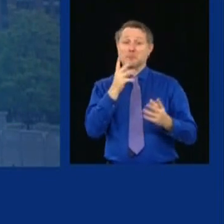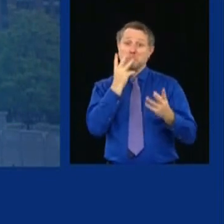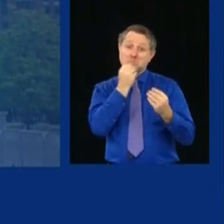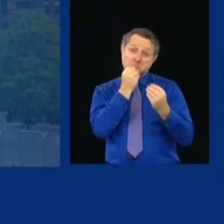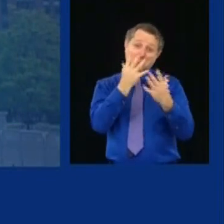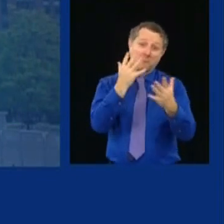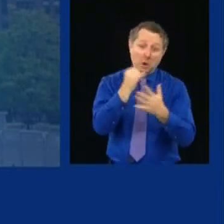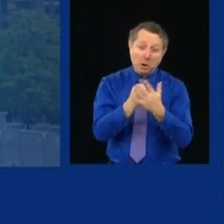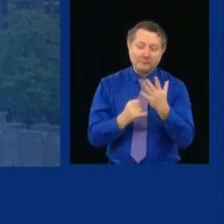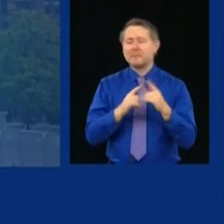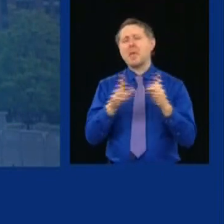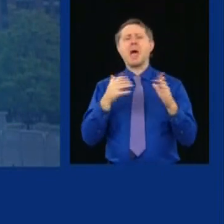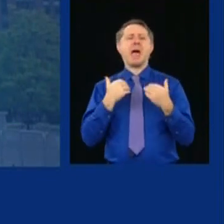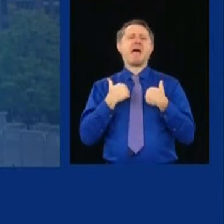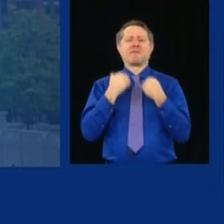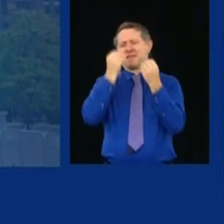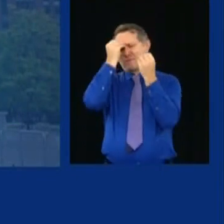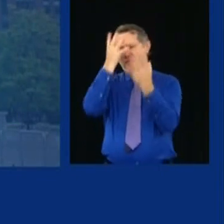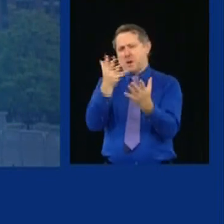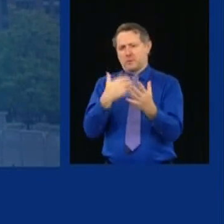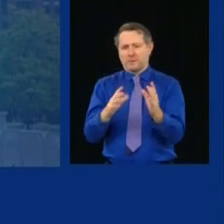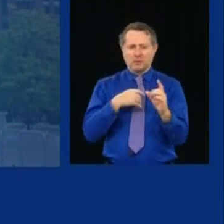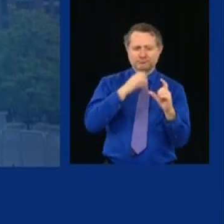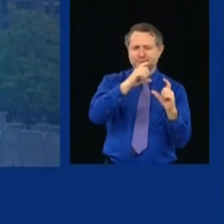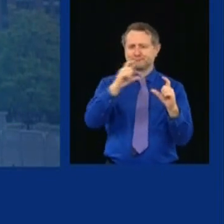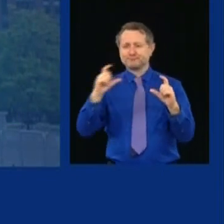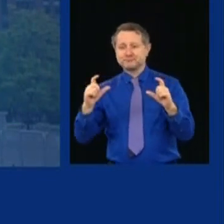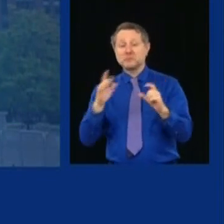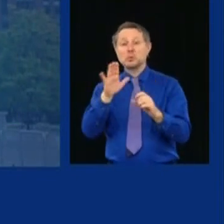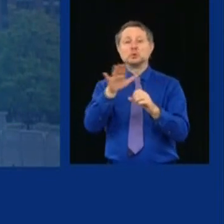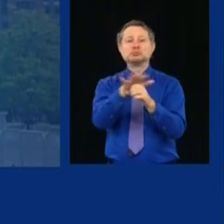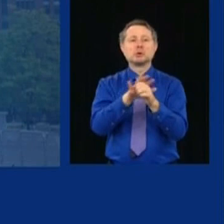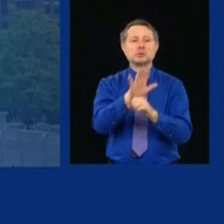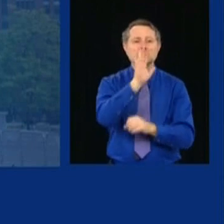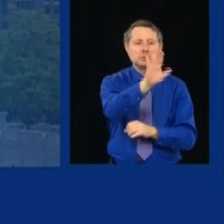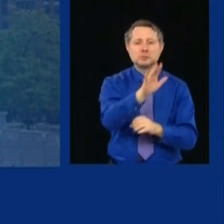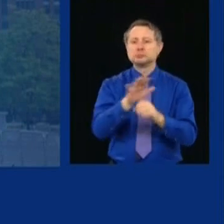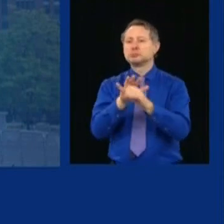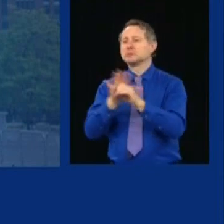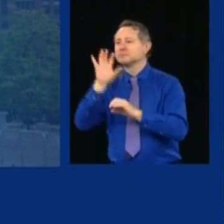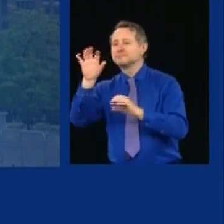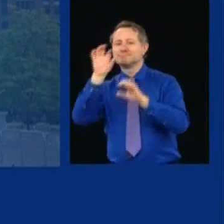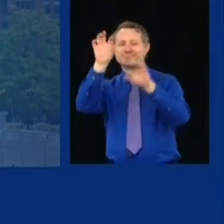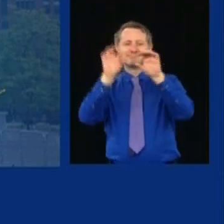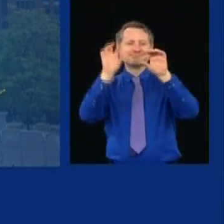THE INFORMATION, EVEN IF IT IS NOT THE MOST ARTISTIC. AND IT HAS ALL THE INFORMATION